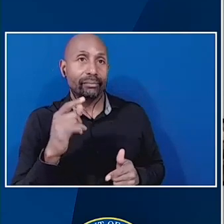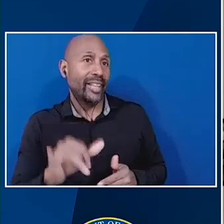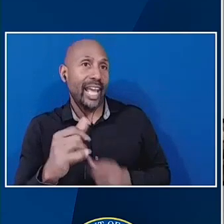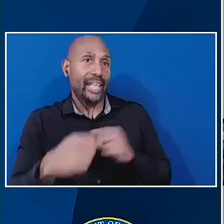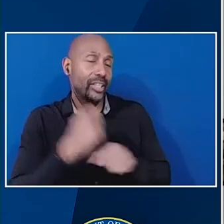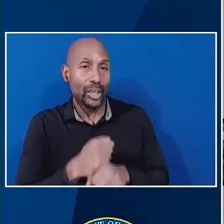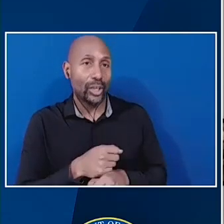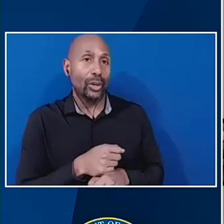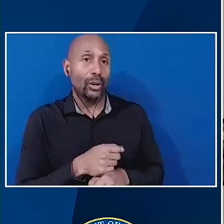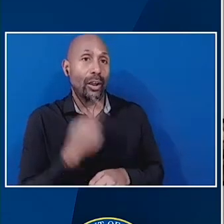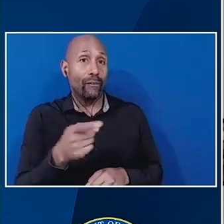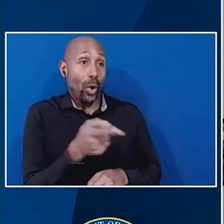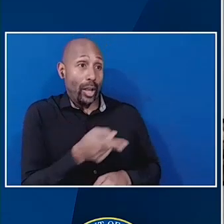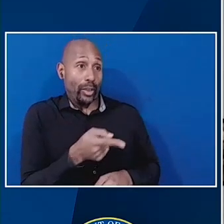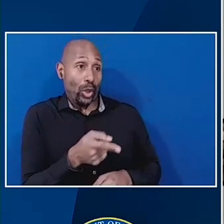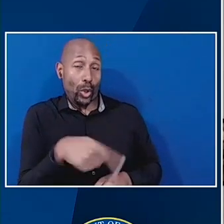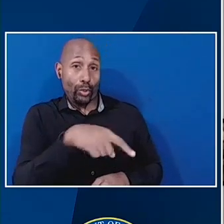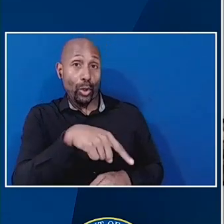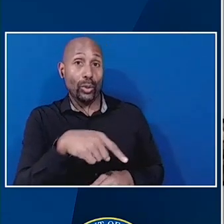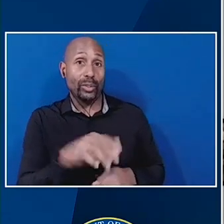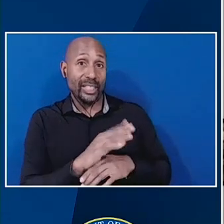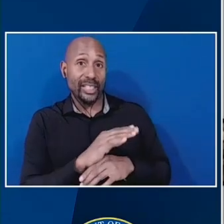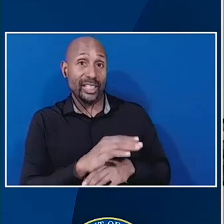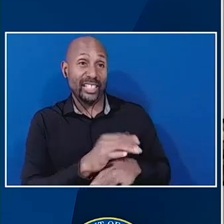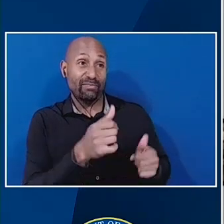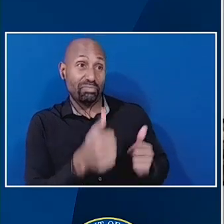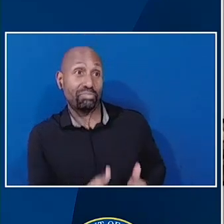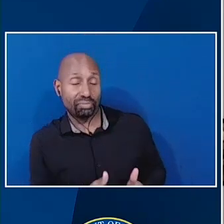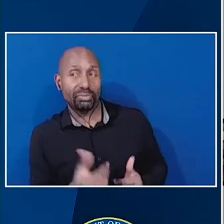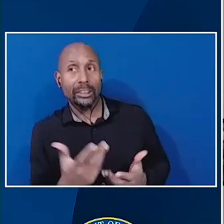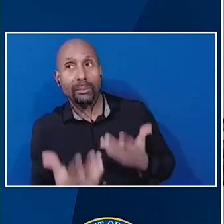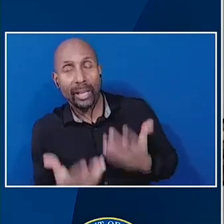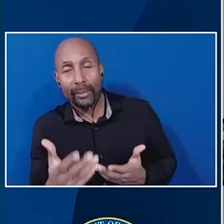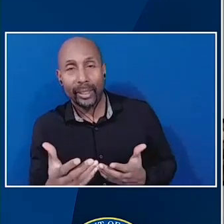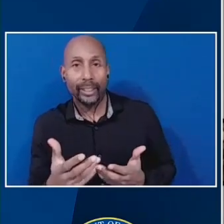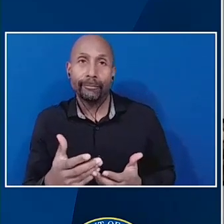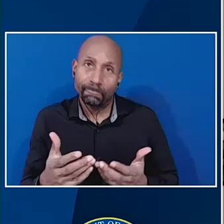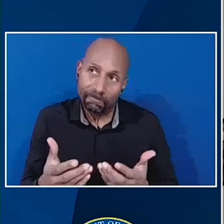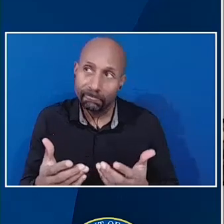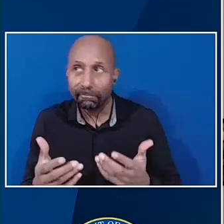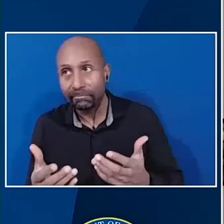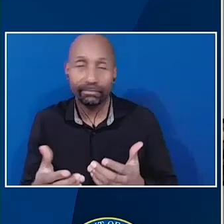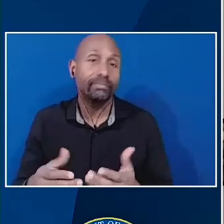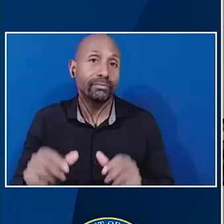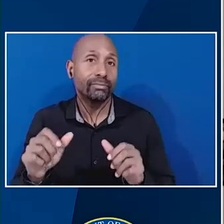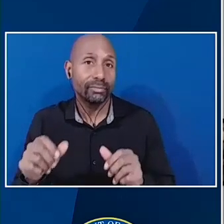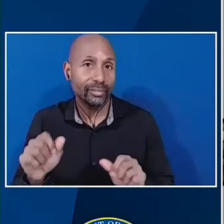there. Again, that's just one example. I'm sure there are others that other folks can think of.